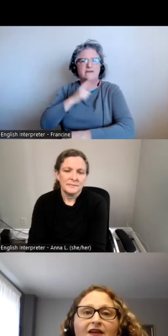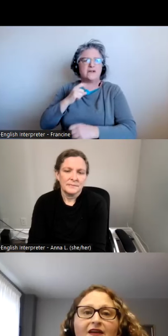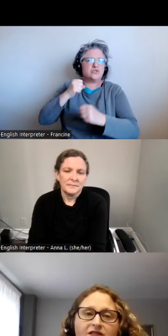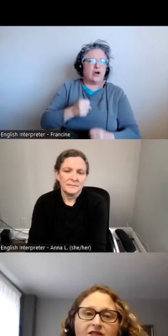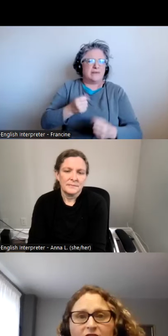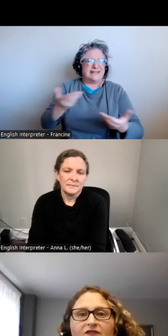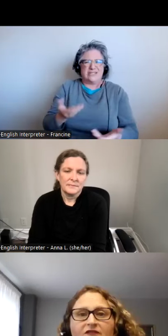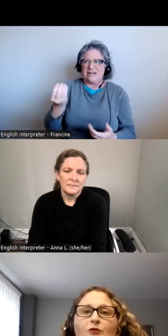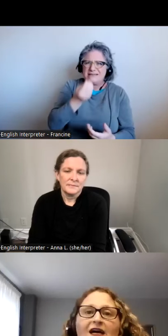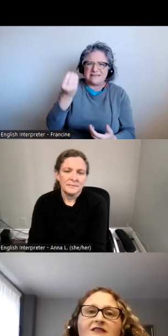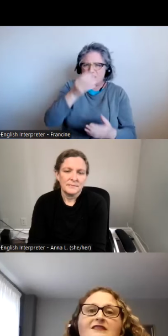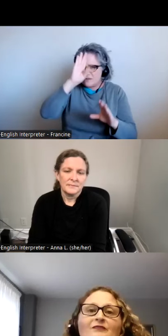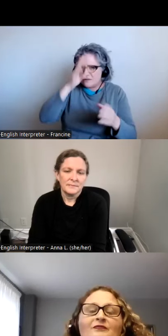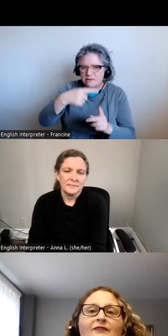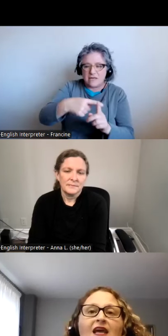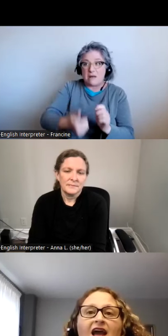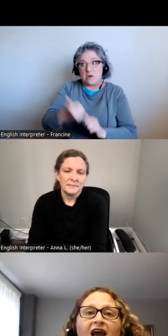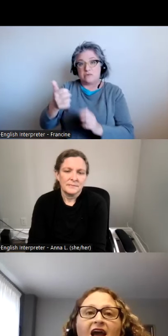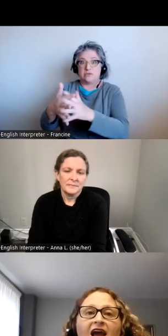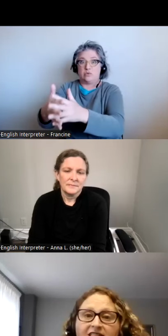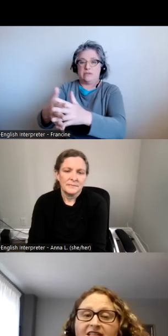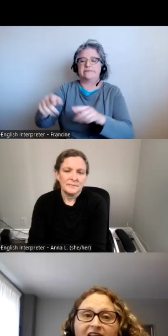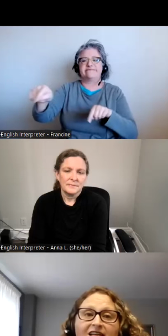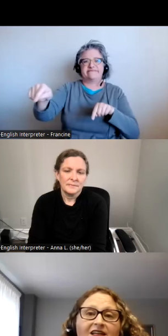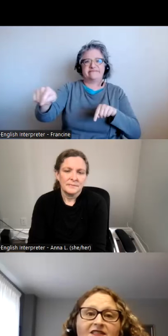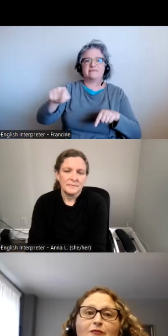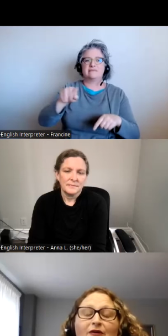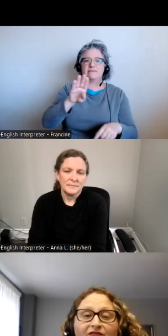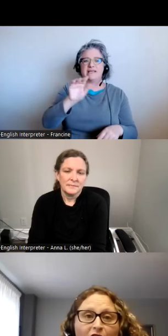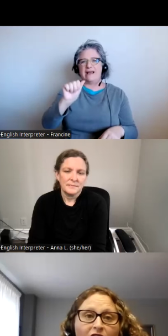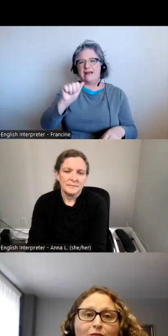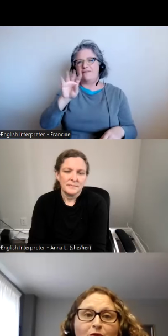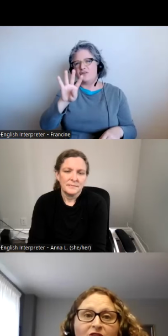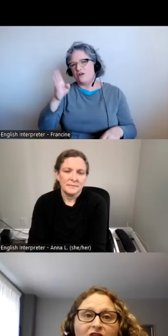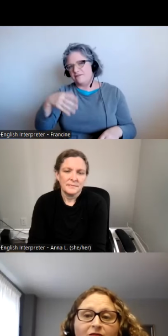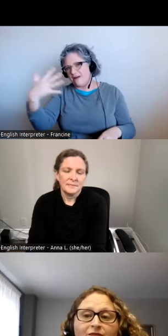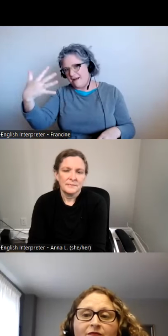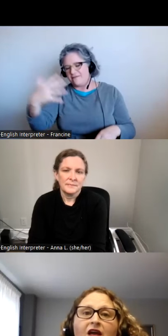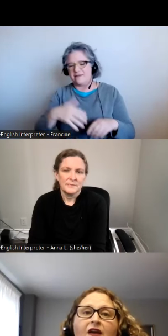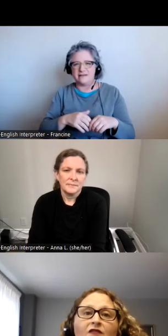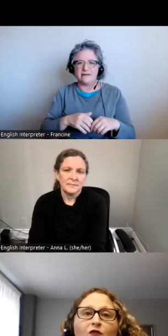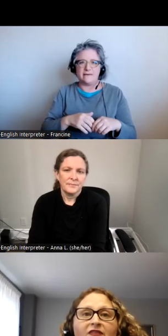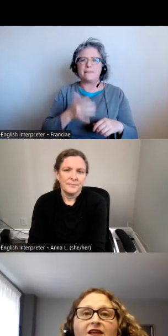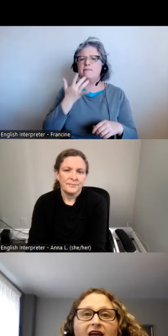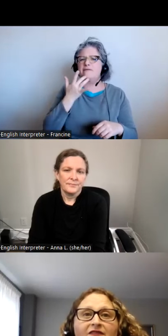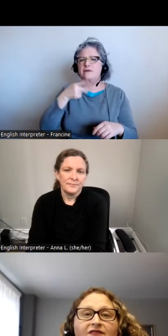slides. But this is tailored toward the dominant variant in